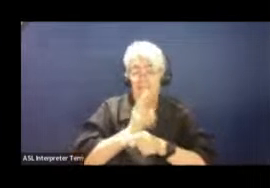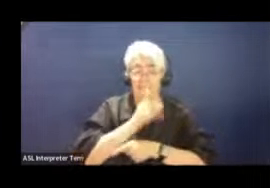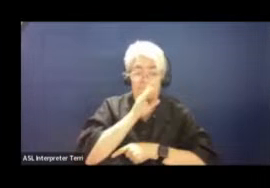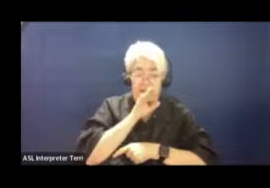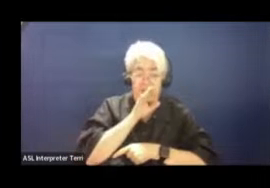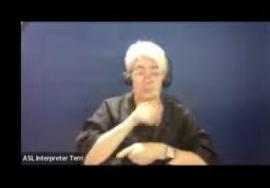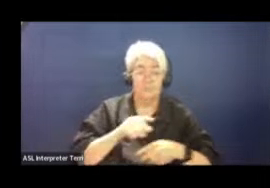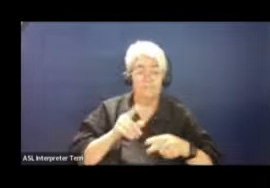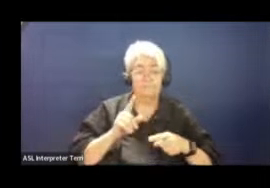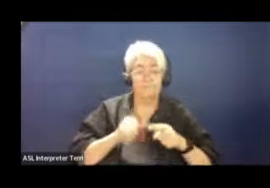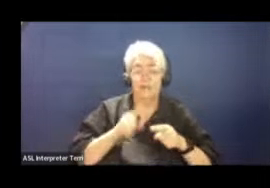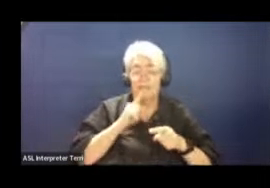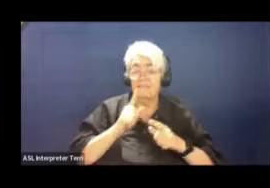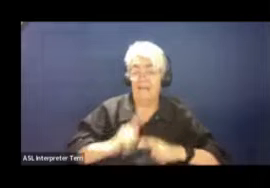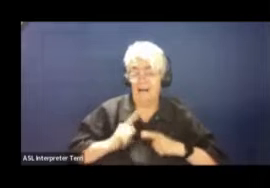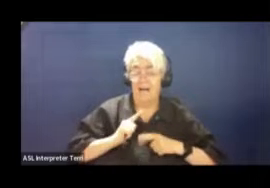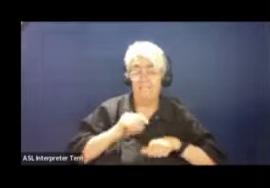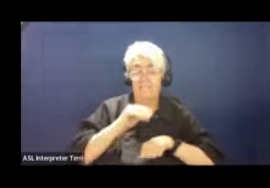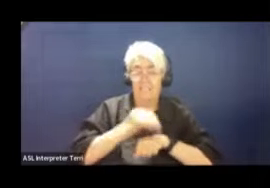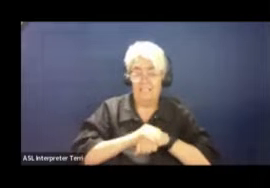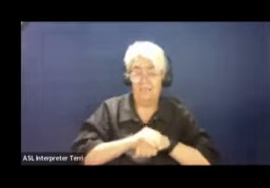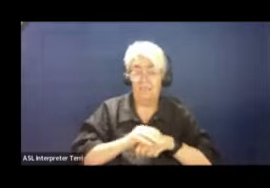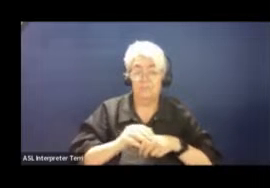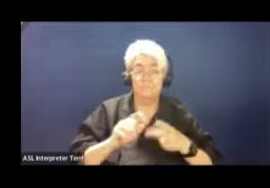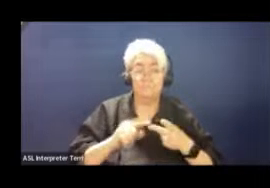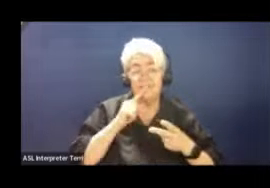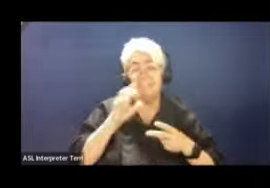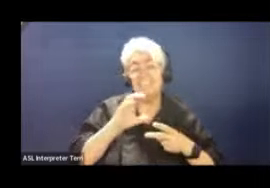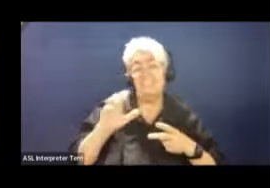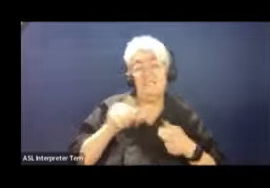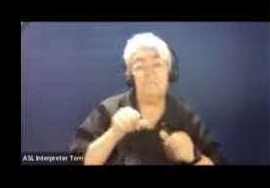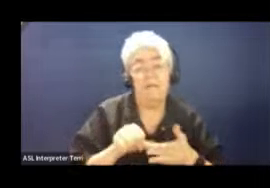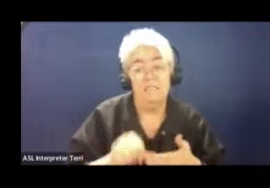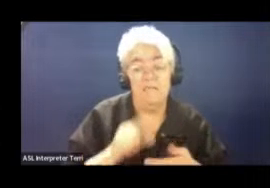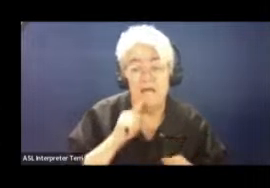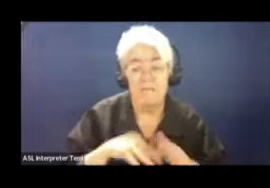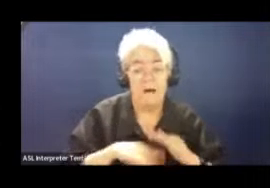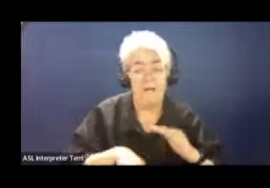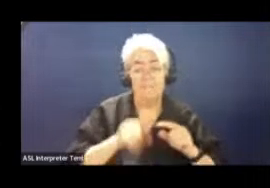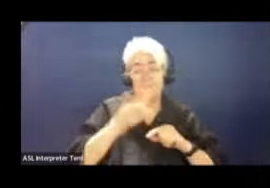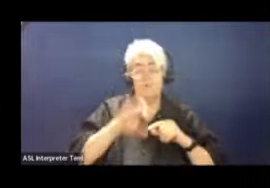English captions can be accessed by clicking the CC button at the bottom of your zoom screen. Live